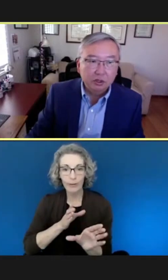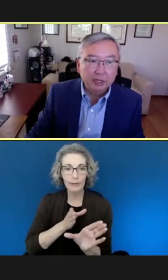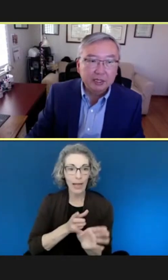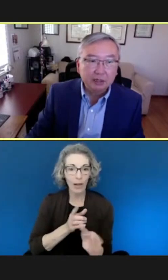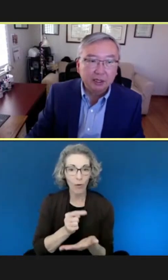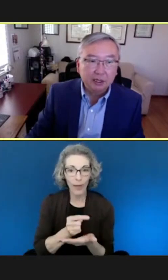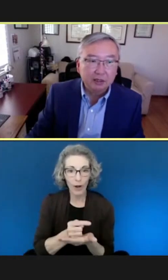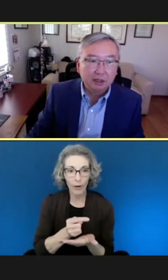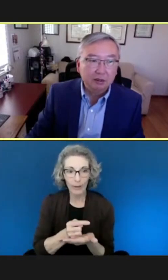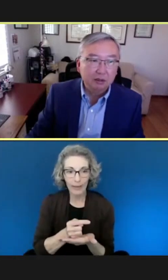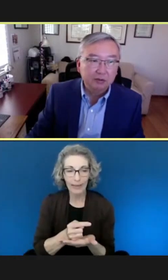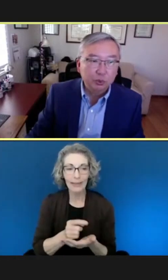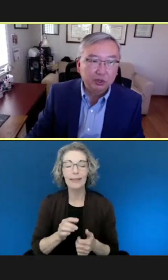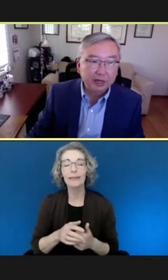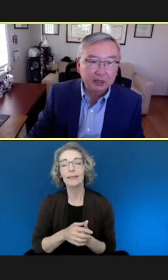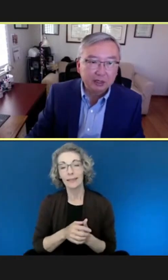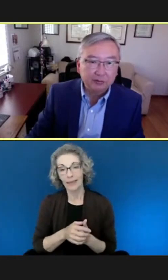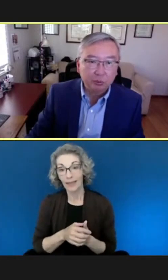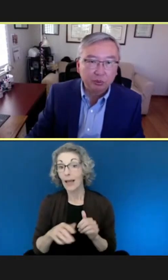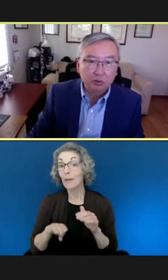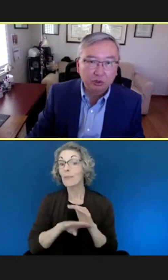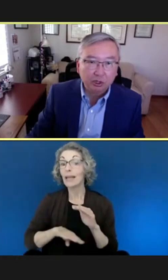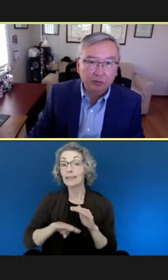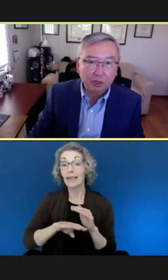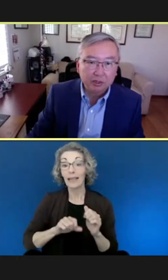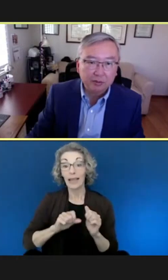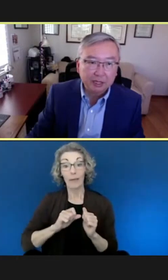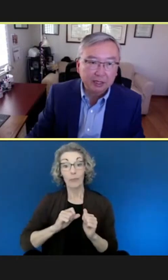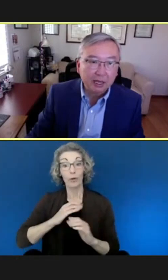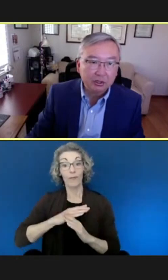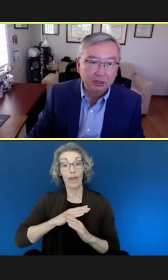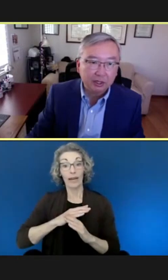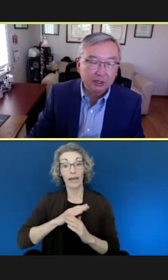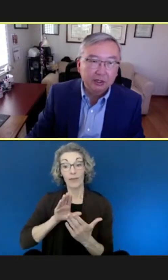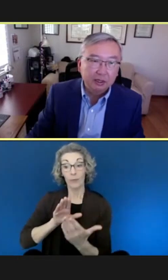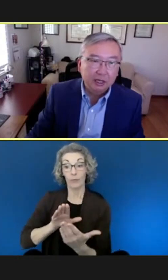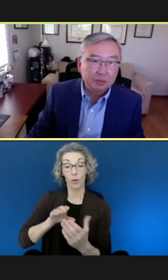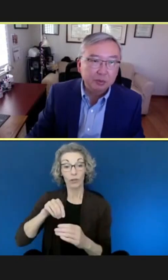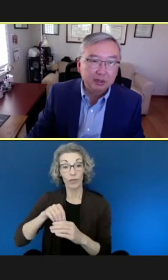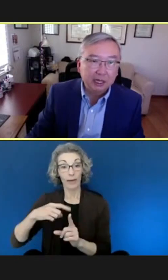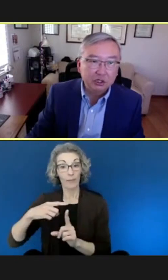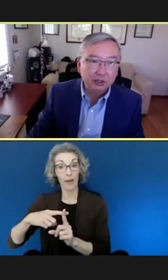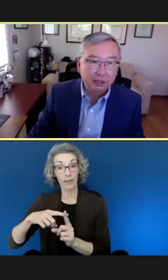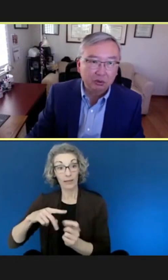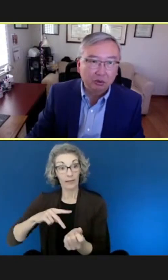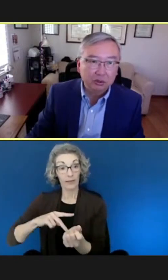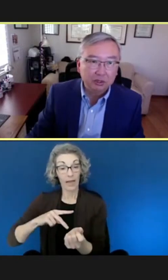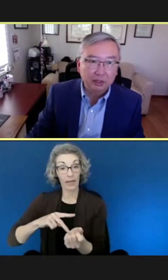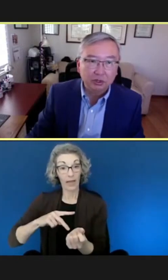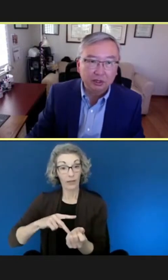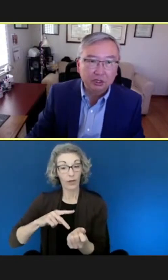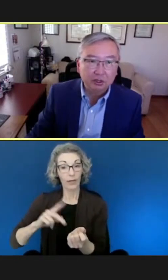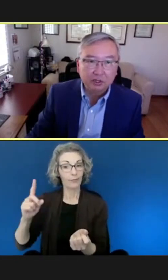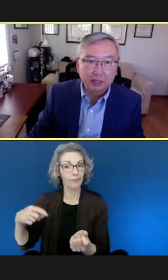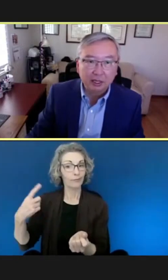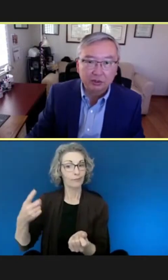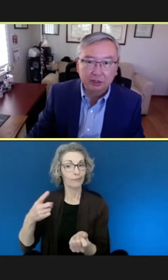So basically, the preventative approach of positive psychiatry has been largely ignored in traditional psychiatry.